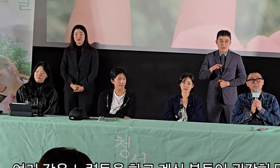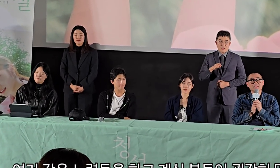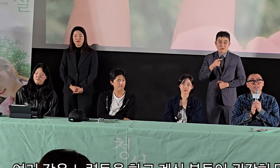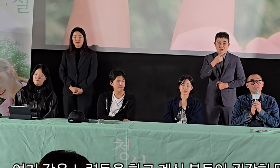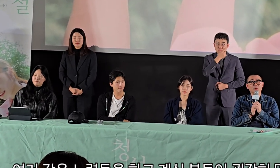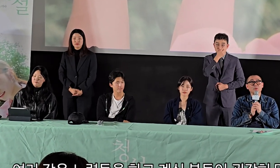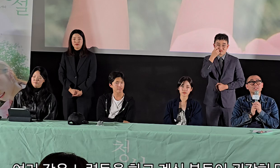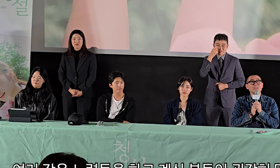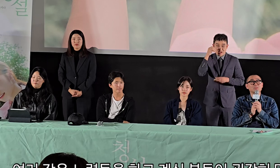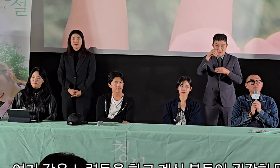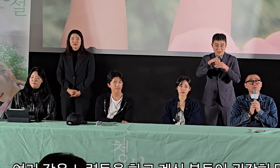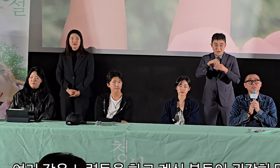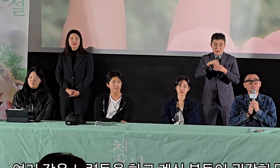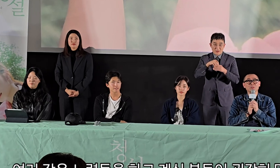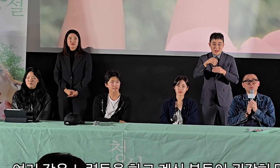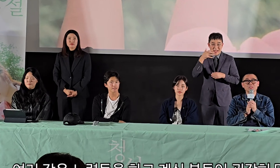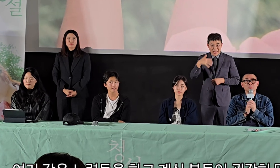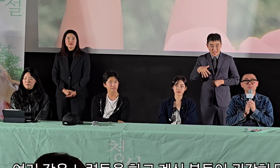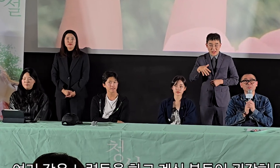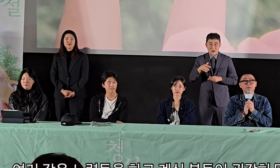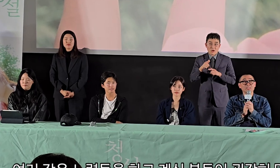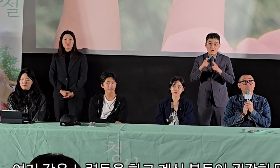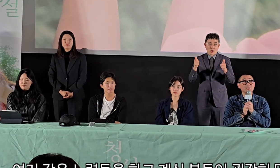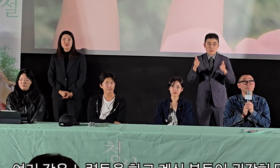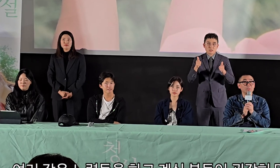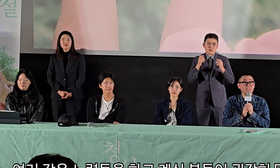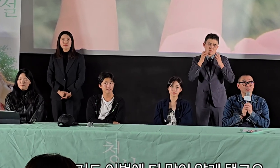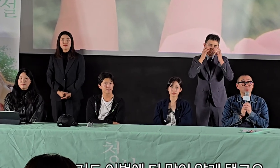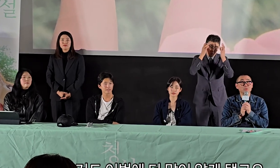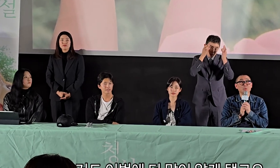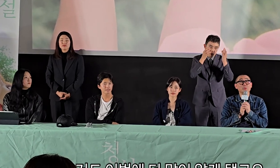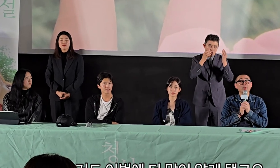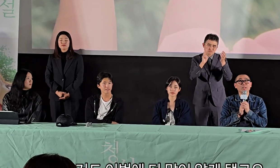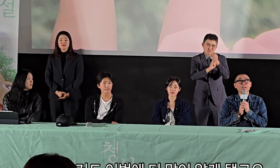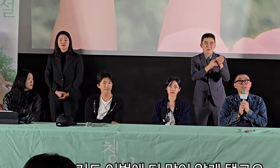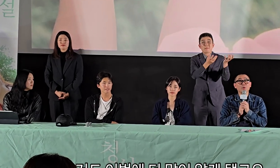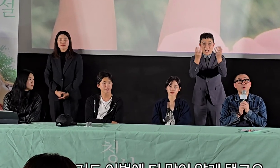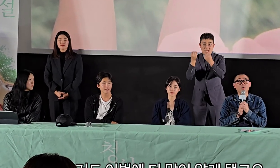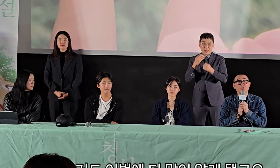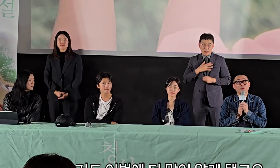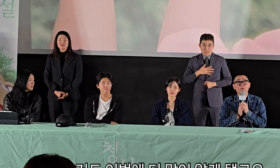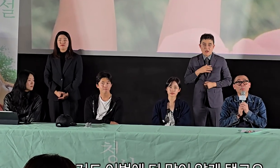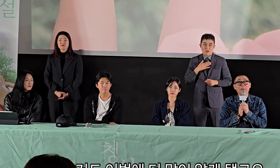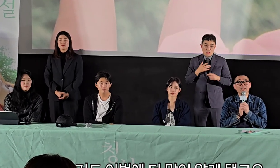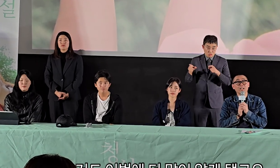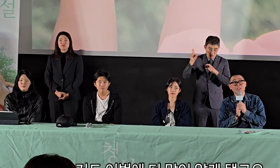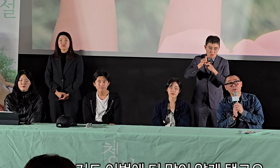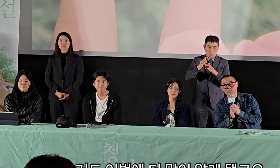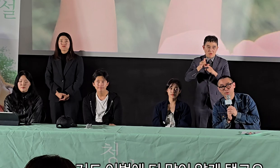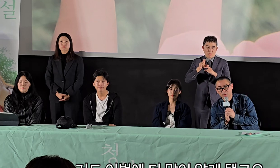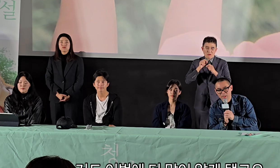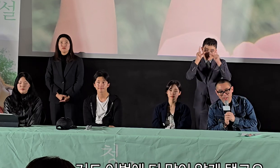that we do not know or have not noticed. I have also learned more this time,